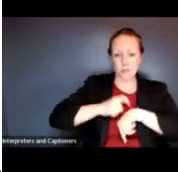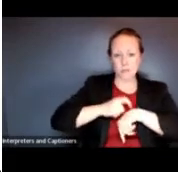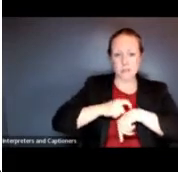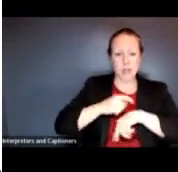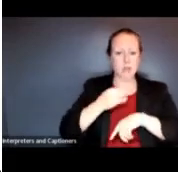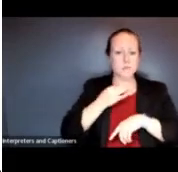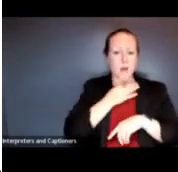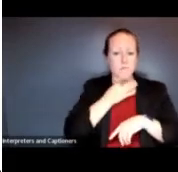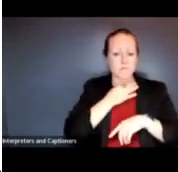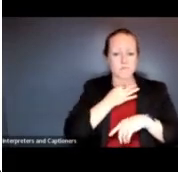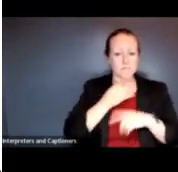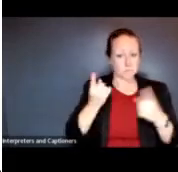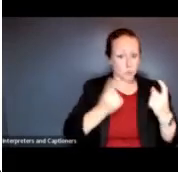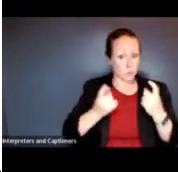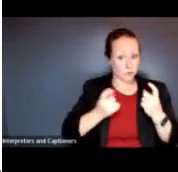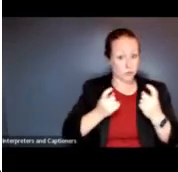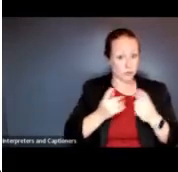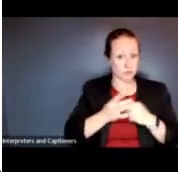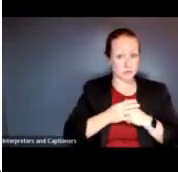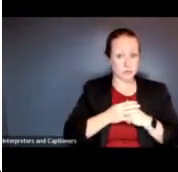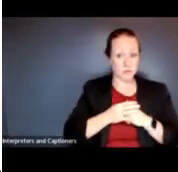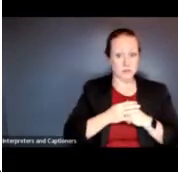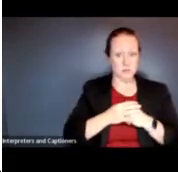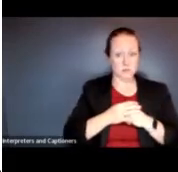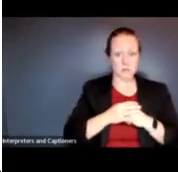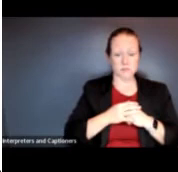questions that you may have.